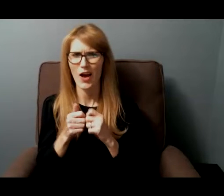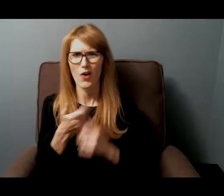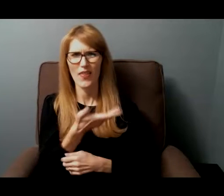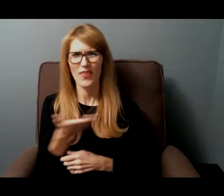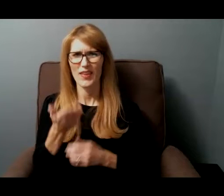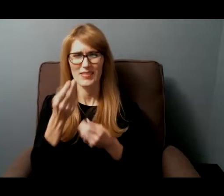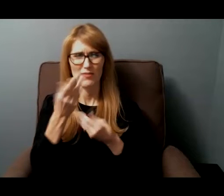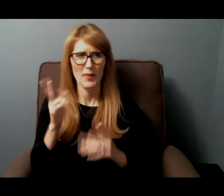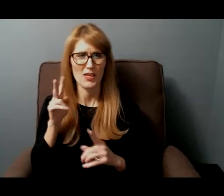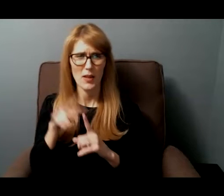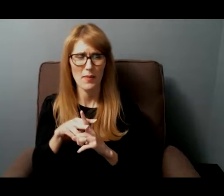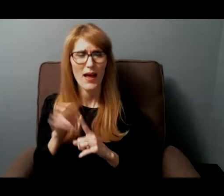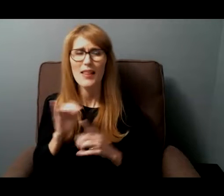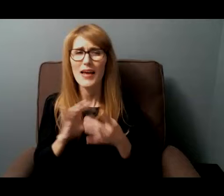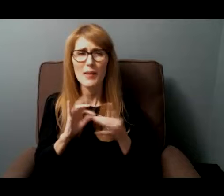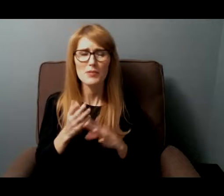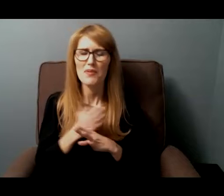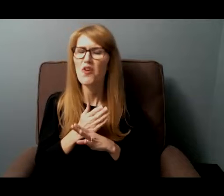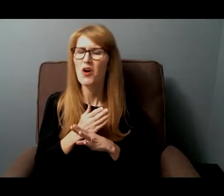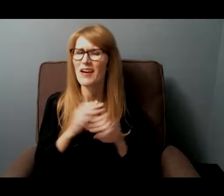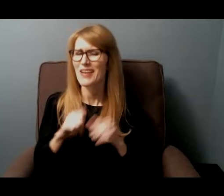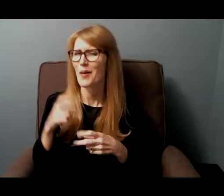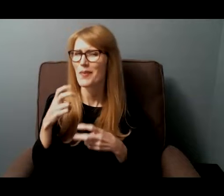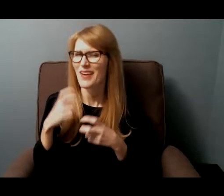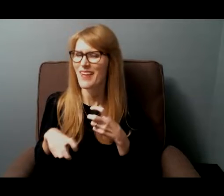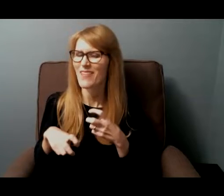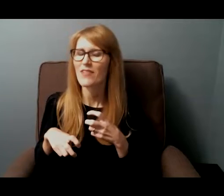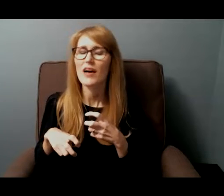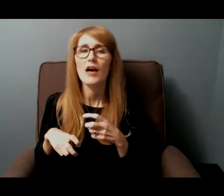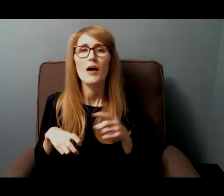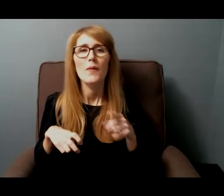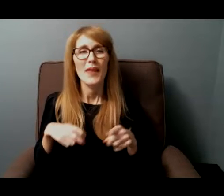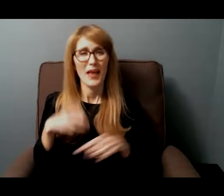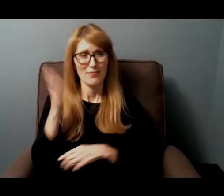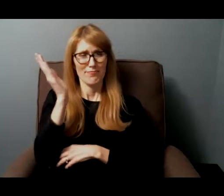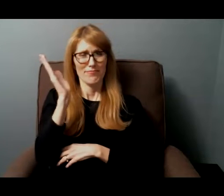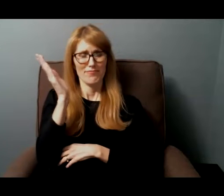it can be hard to do that; right? The webinar setting isn't the greatest setting for doing